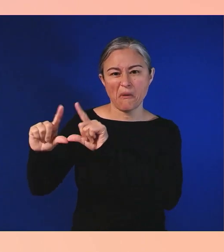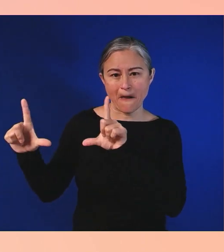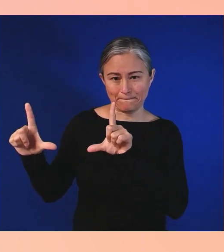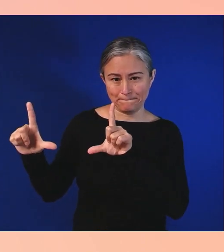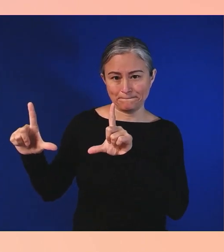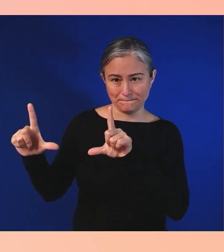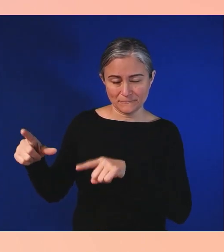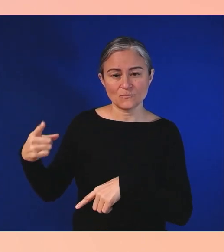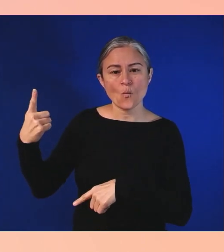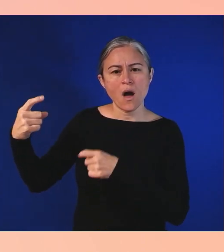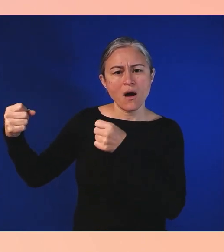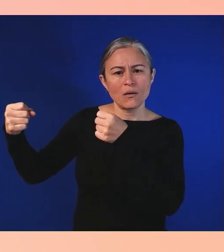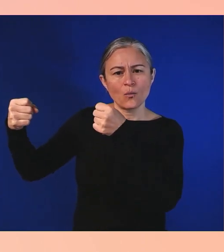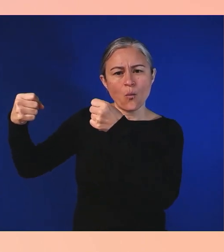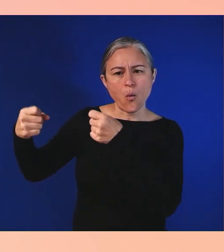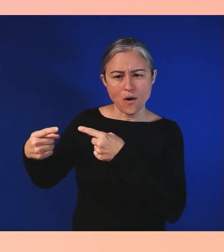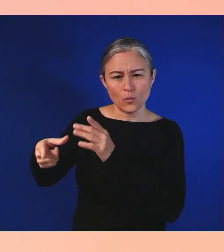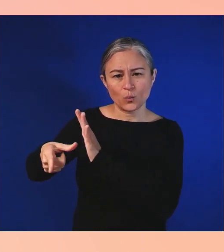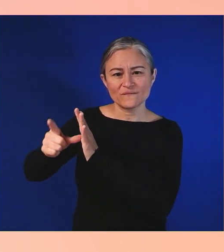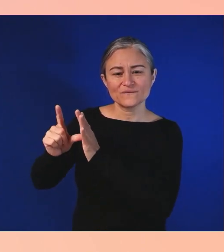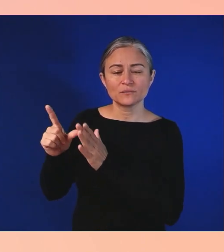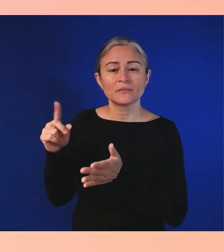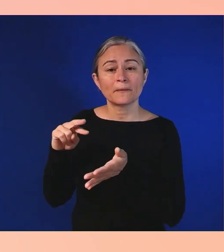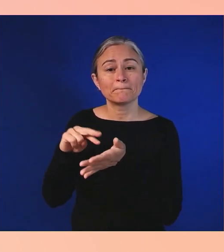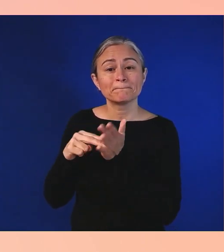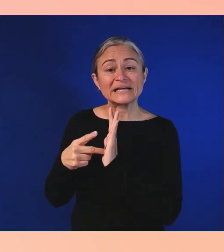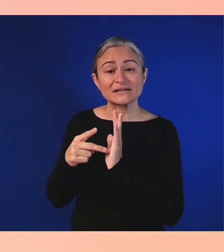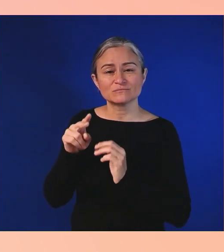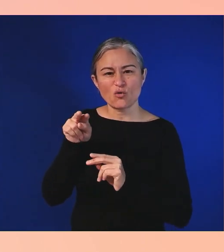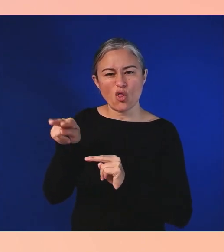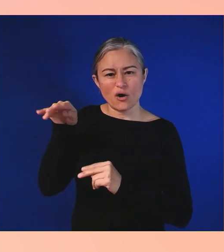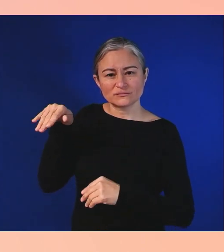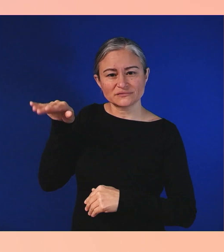and read line by line using the keyboard.